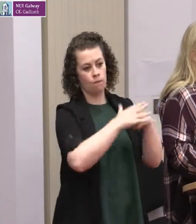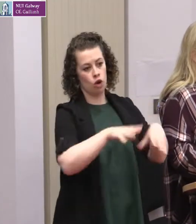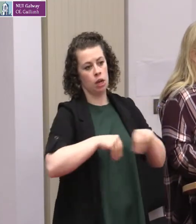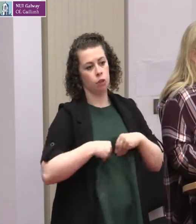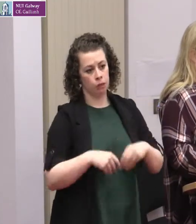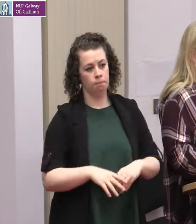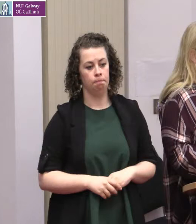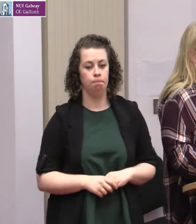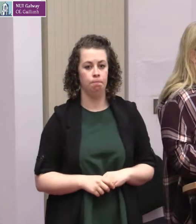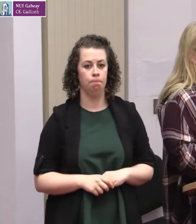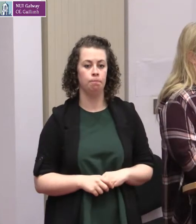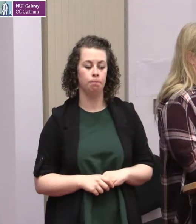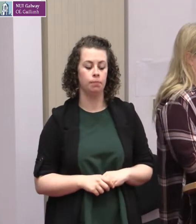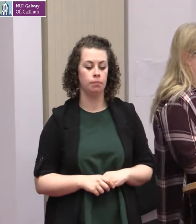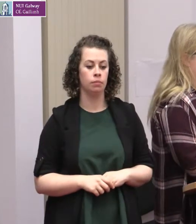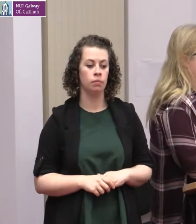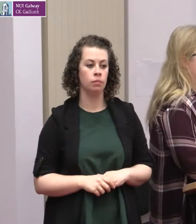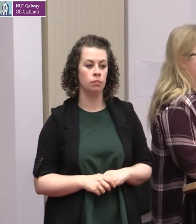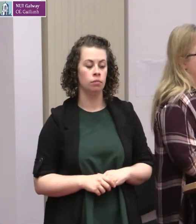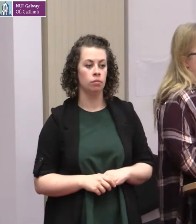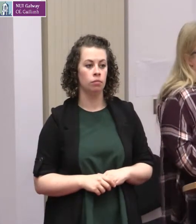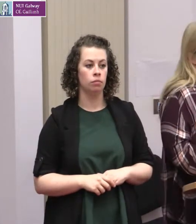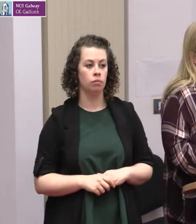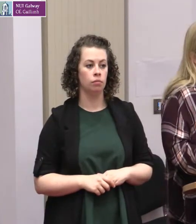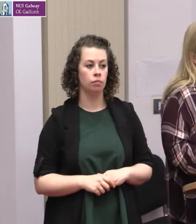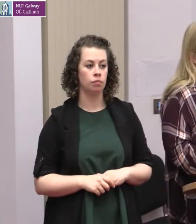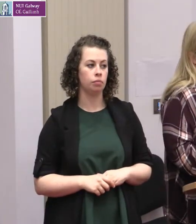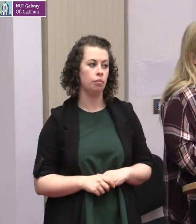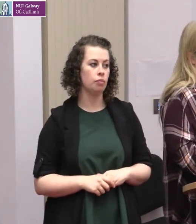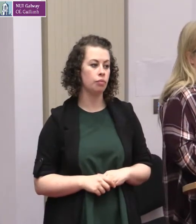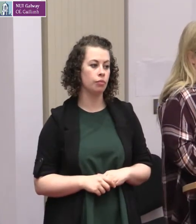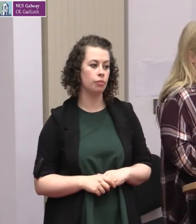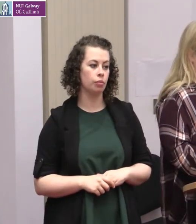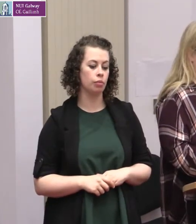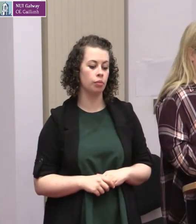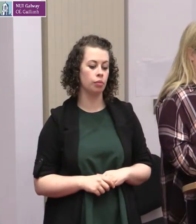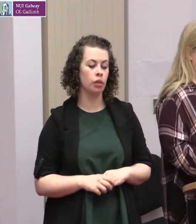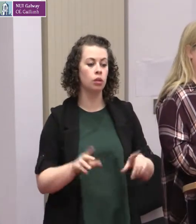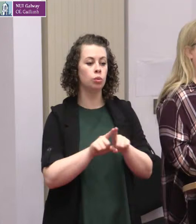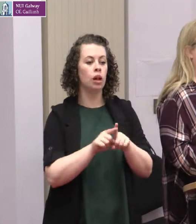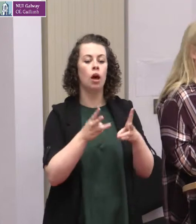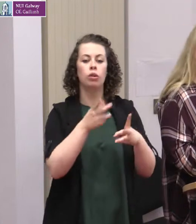Now, I also wanted to kind of particularly draw a little bit of attention to what we